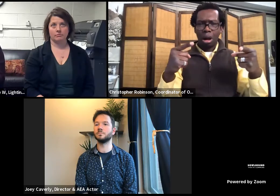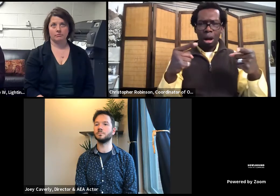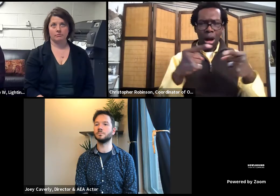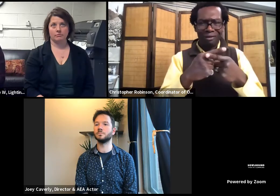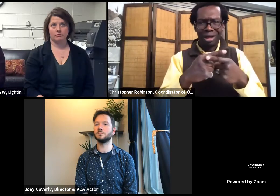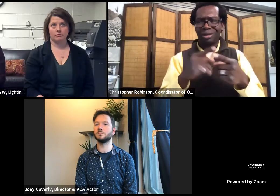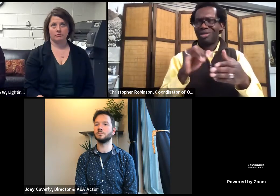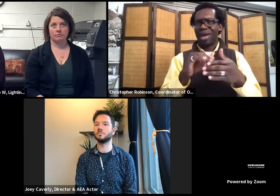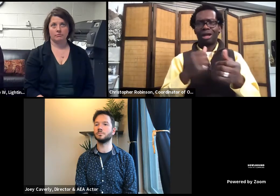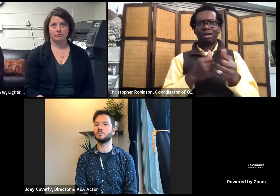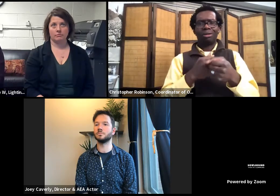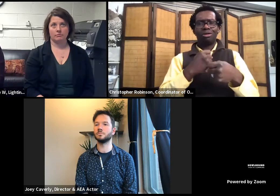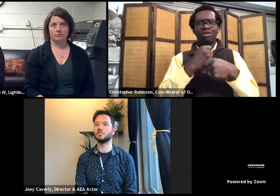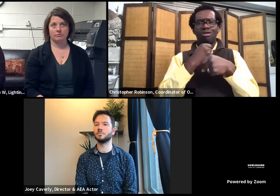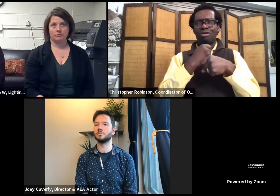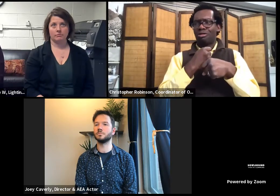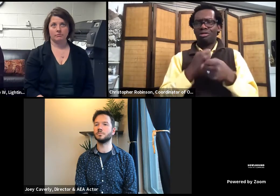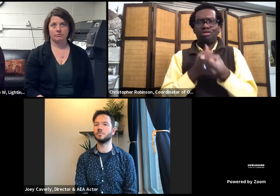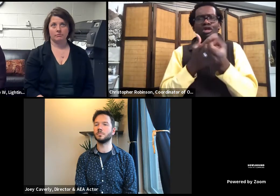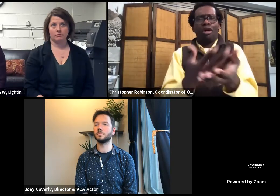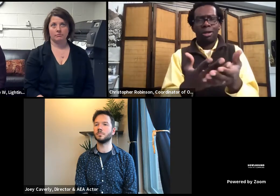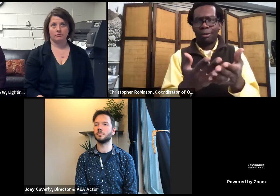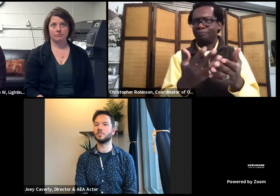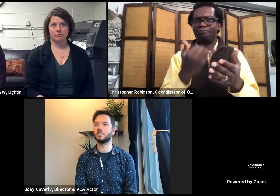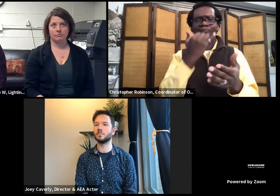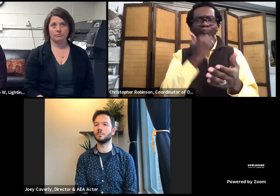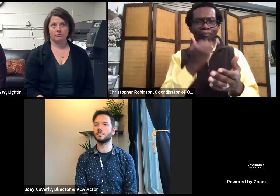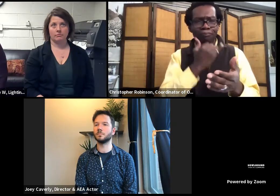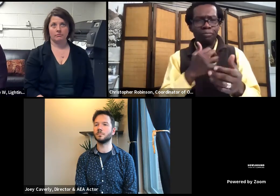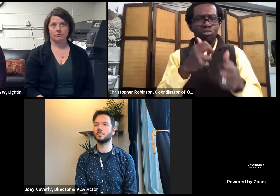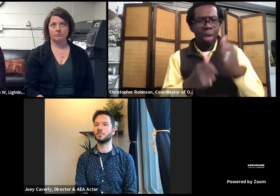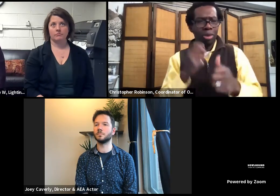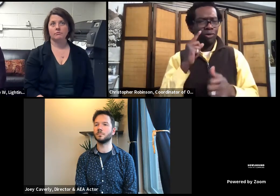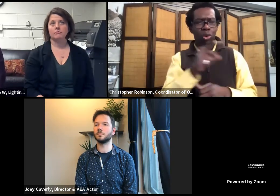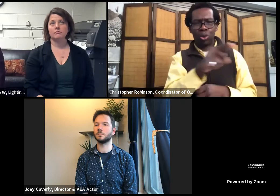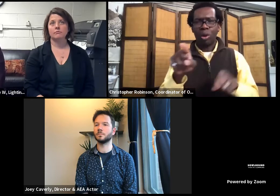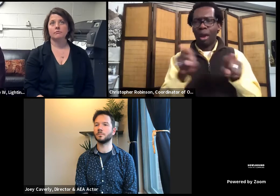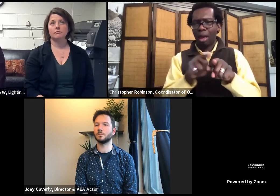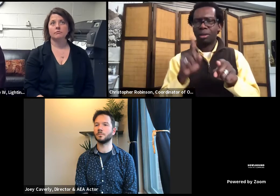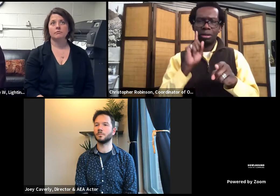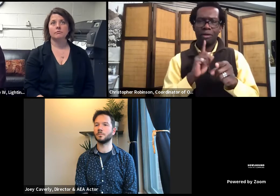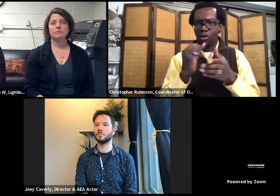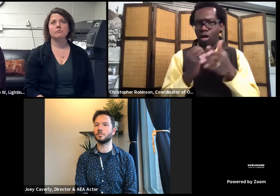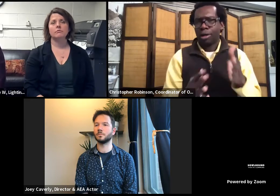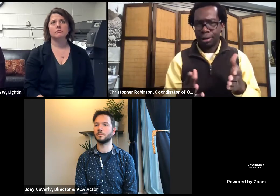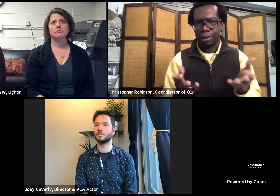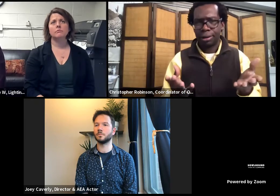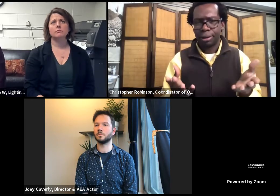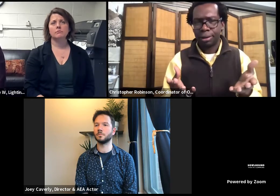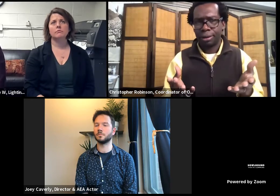and different other types of things ethically that we have to look for, but can cause problems for you in the theater world